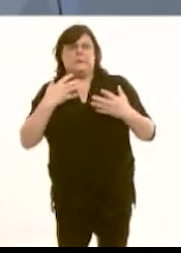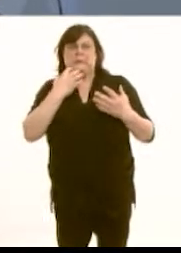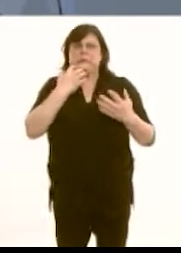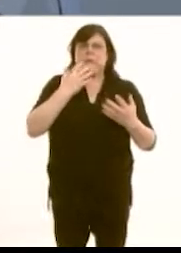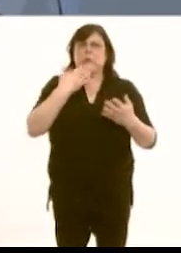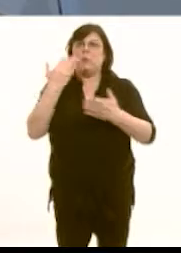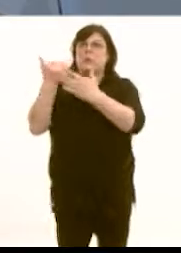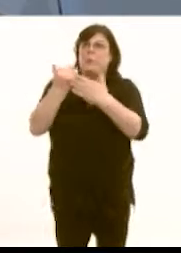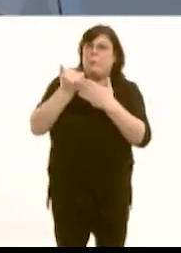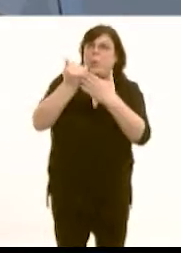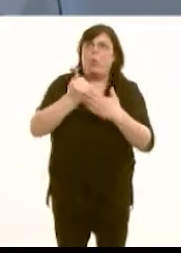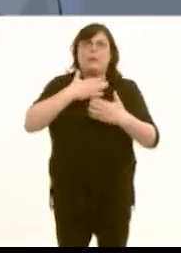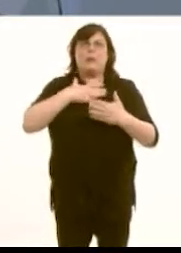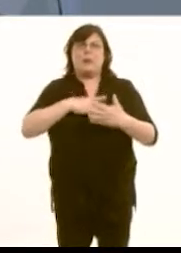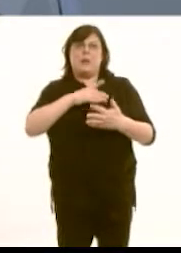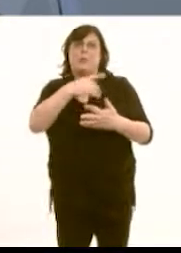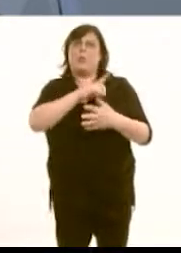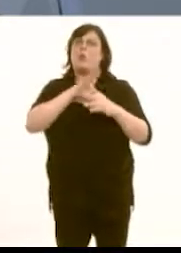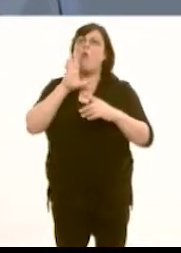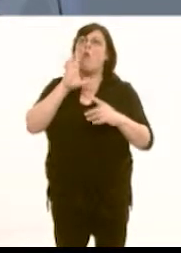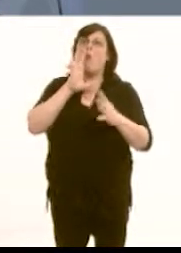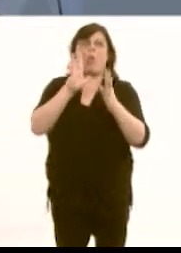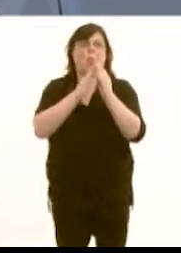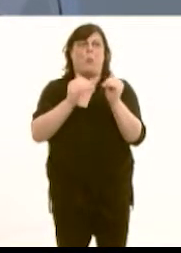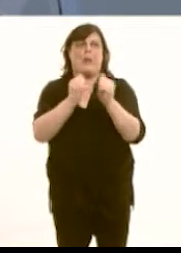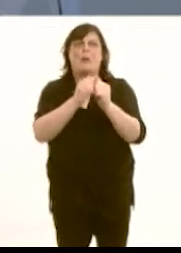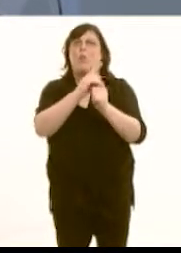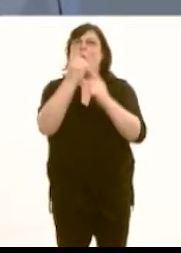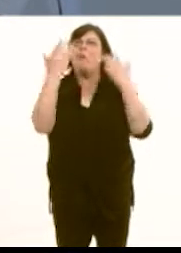require when theyíre on call, on the weekend and in out-of-hours positions.